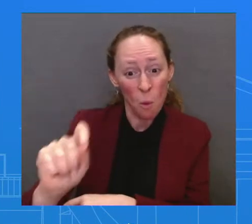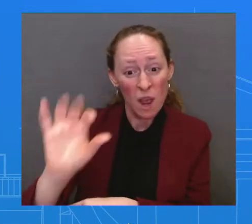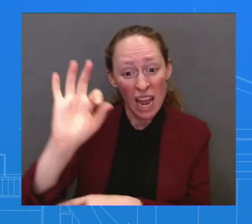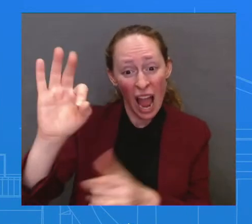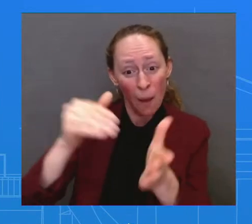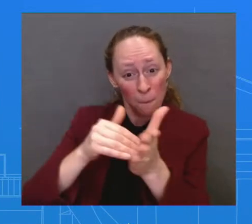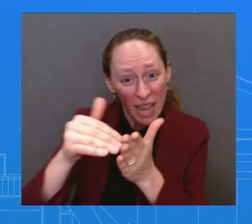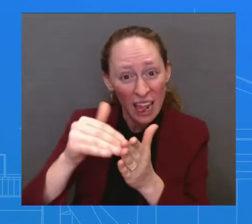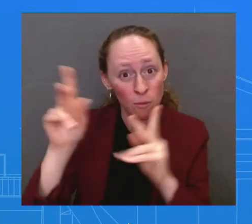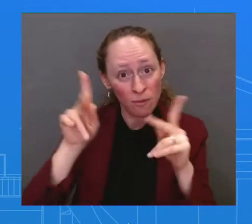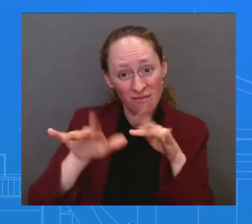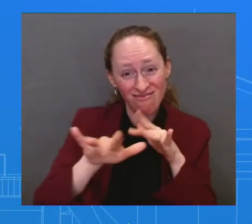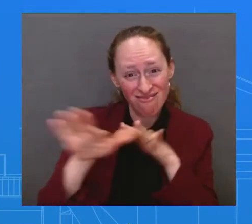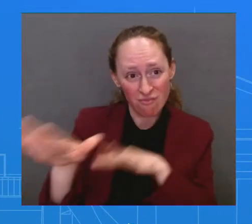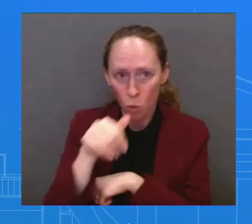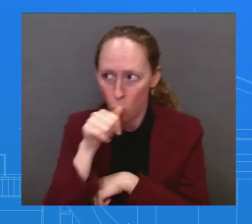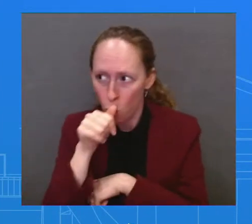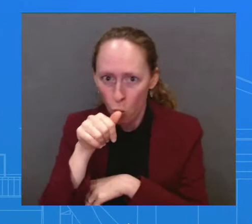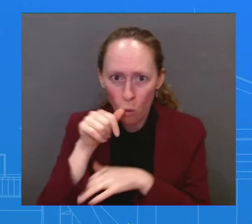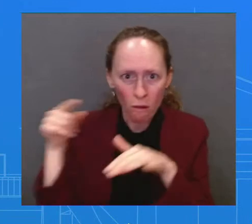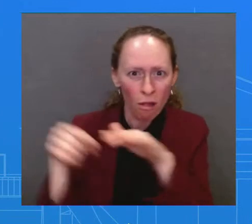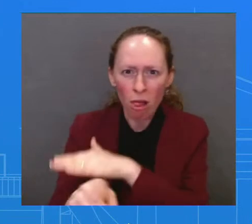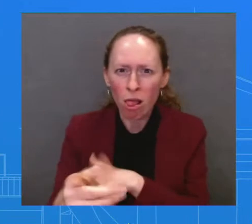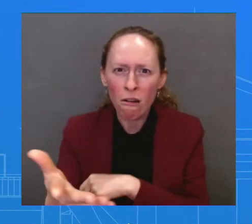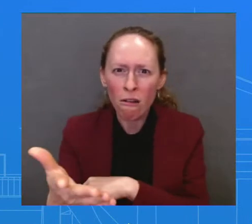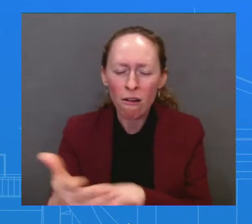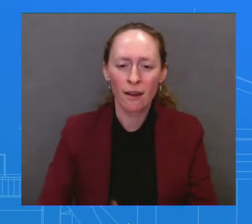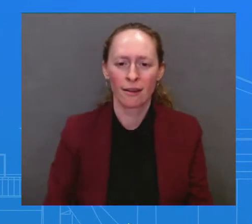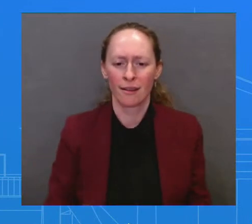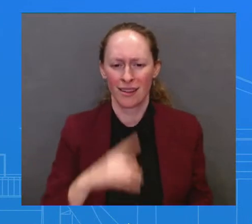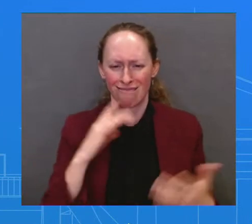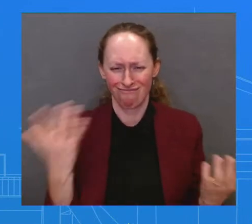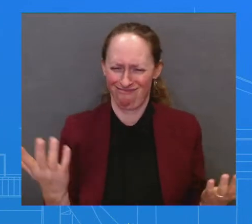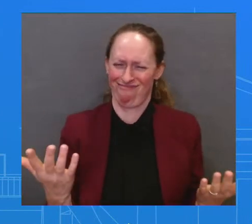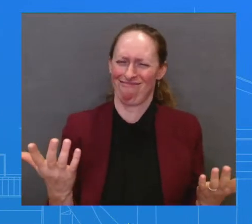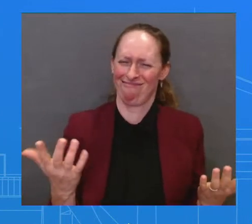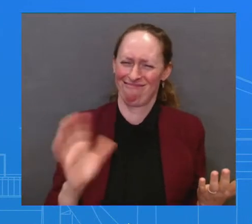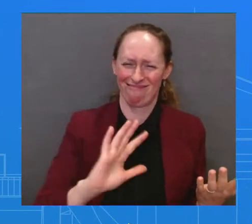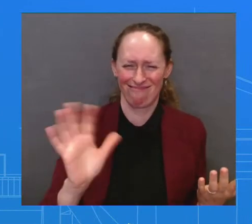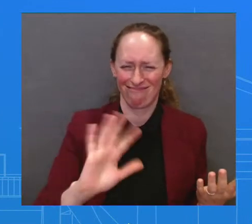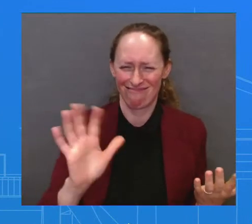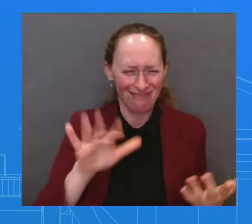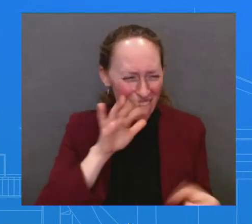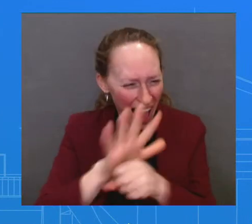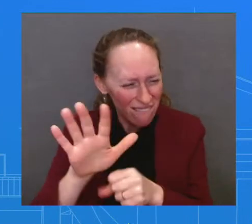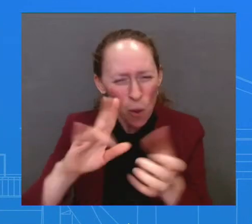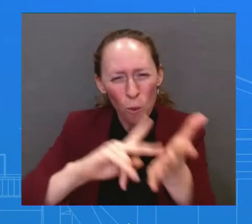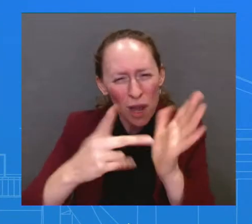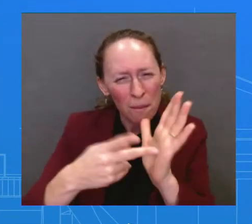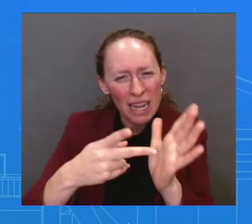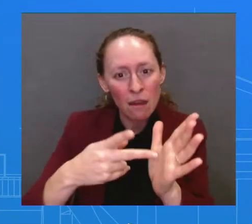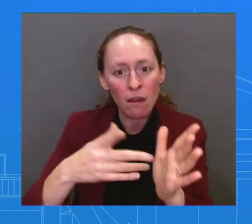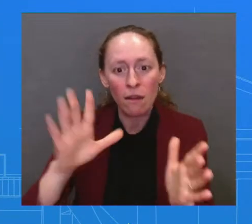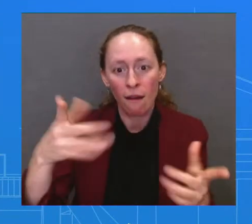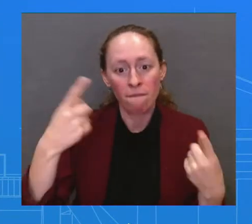The Press: Enough -- just to stop the flood. Ms. Jean-Pierre: As I mentioned, this is a problem that's been around for some time now -- for decades -- a broken system.